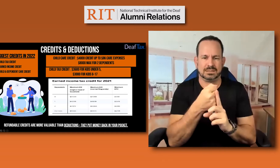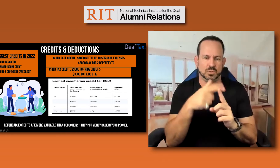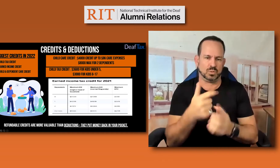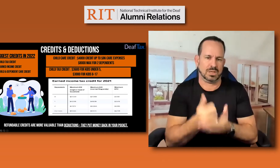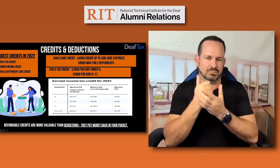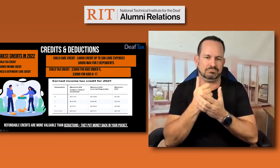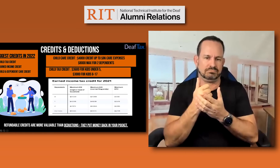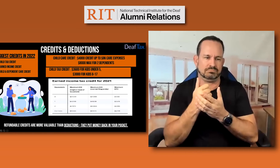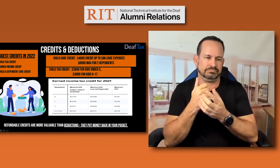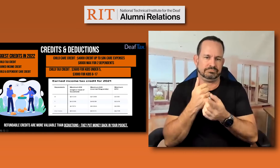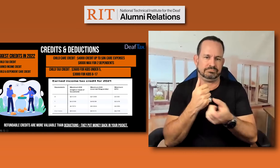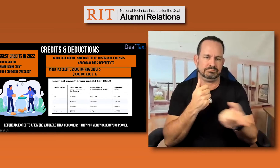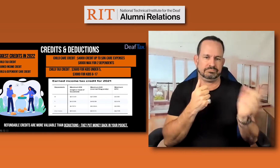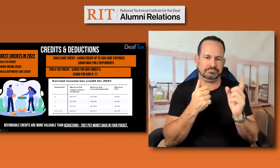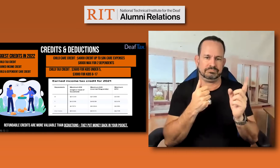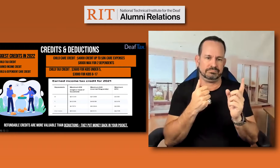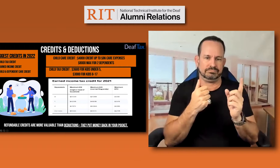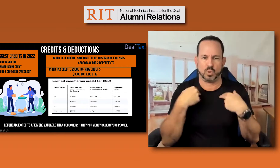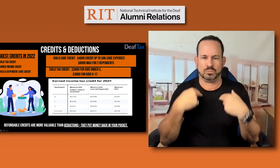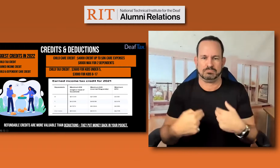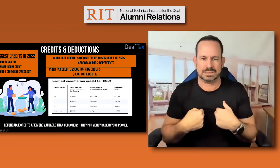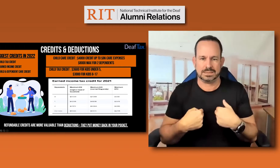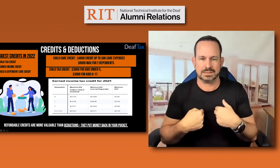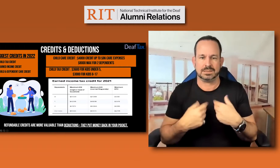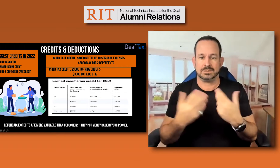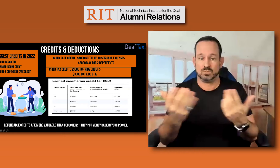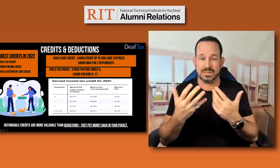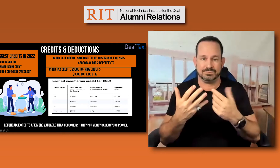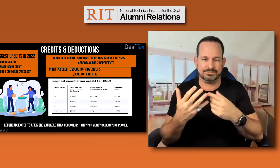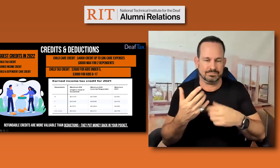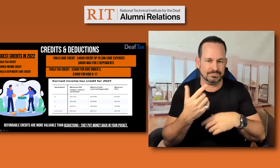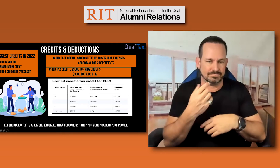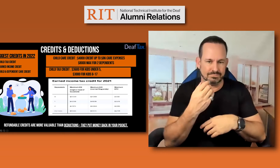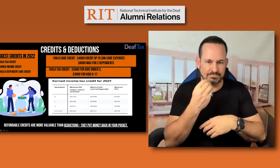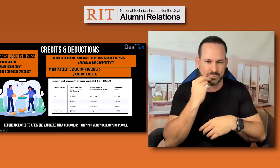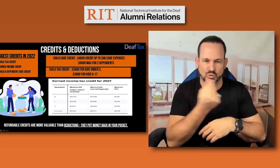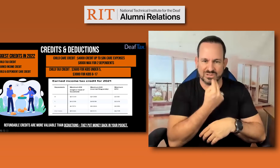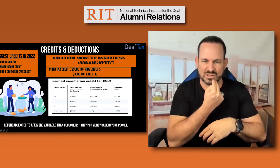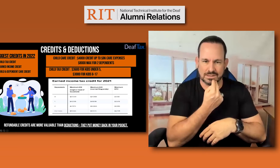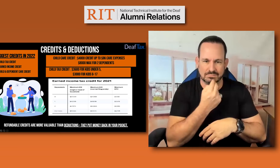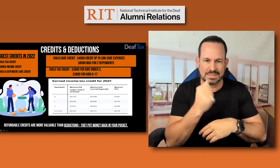they realized that this would help society,